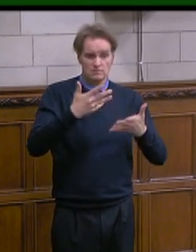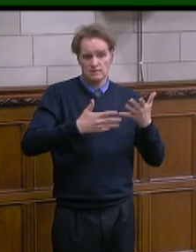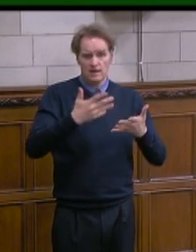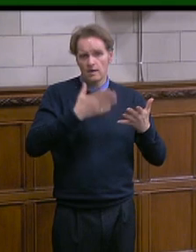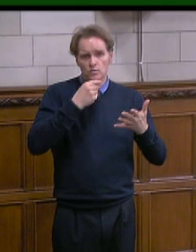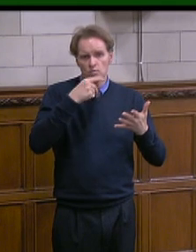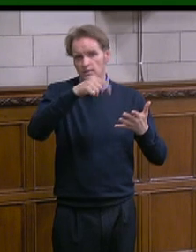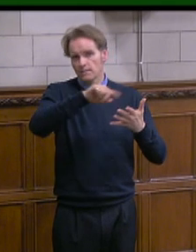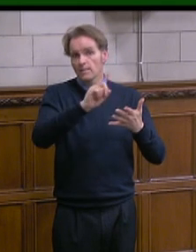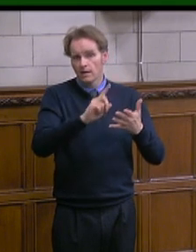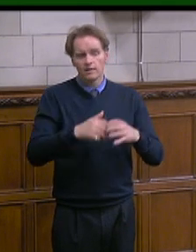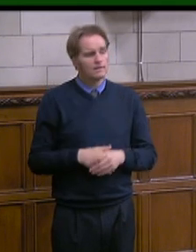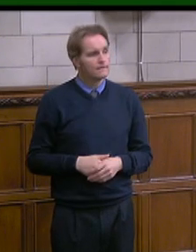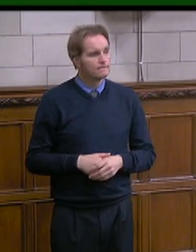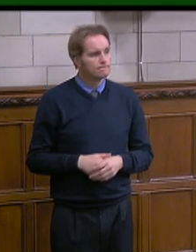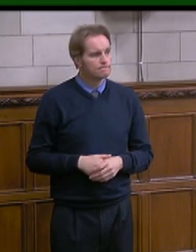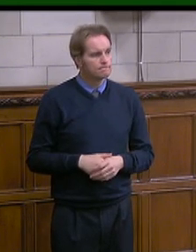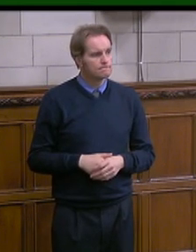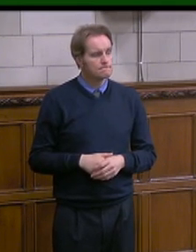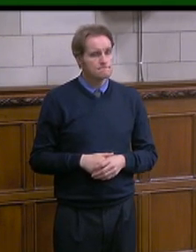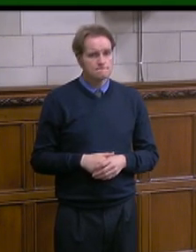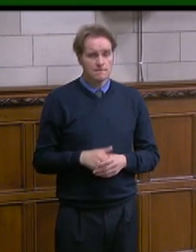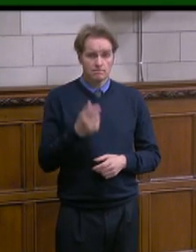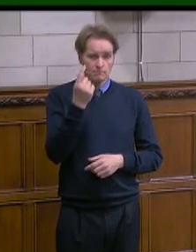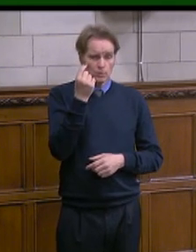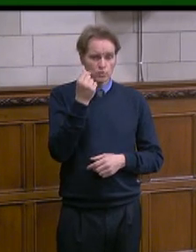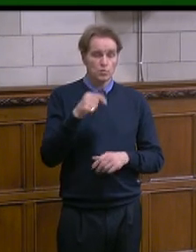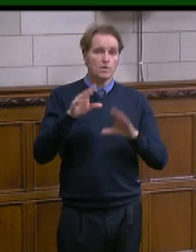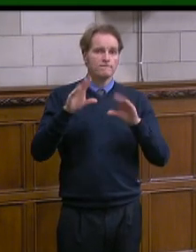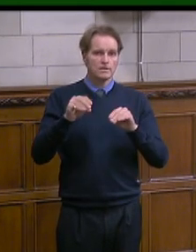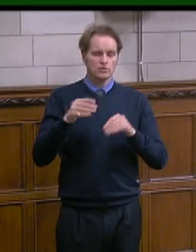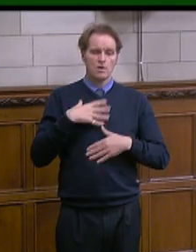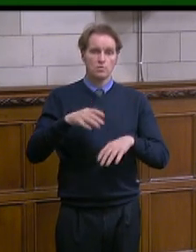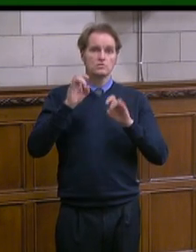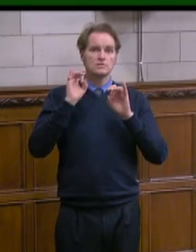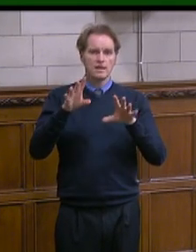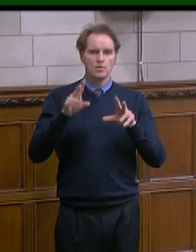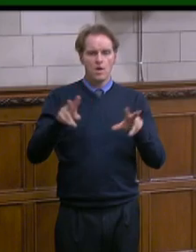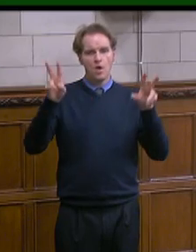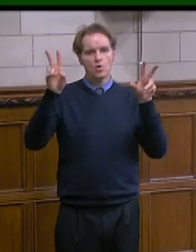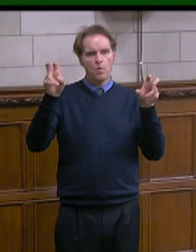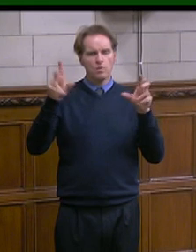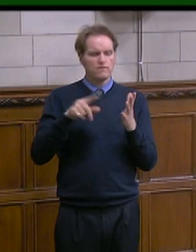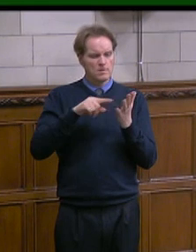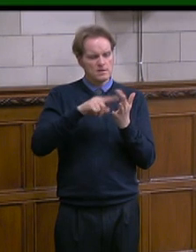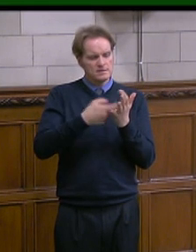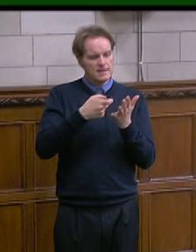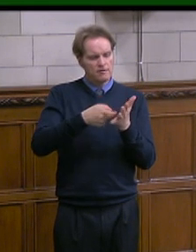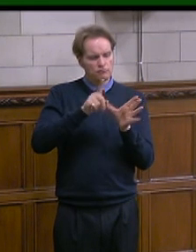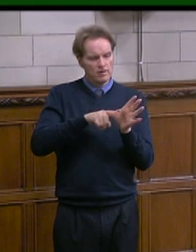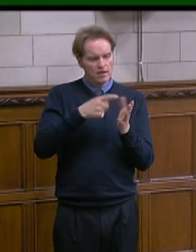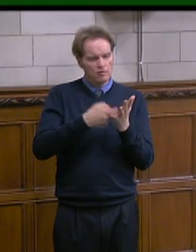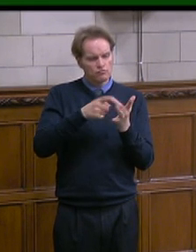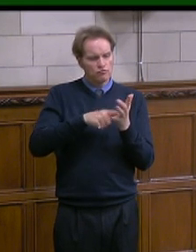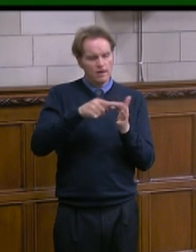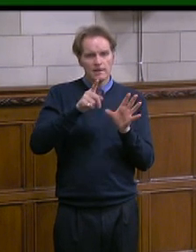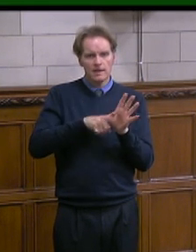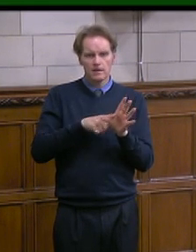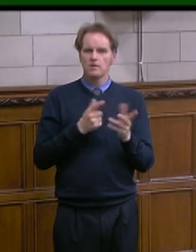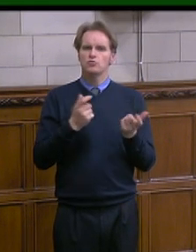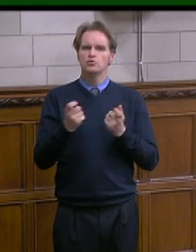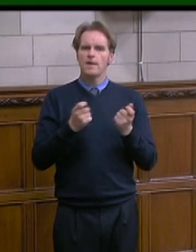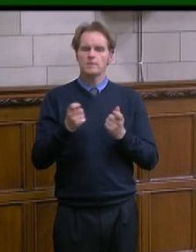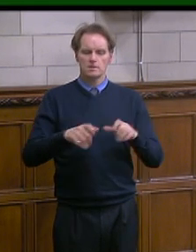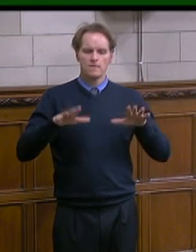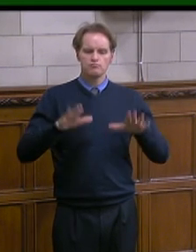I want to end by quoting Dr Terry Riley, the chair of the British Deaf Association: